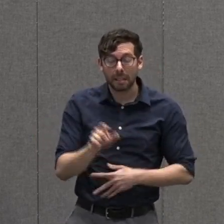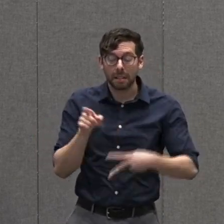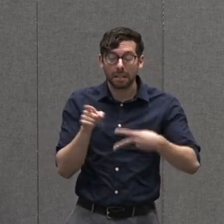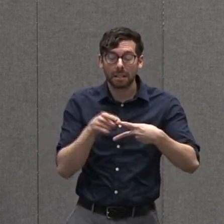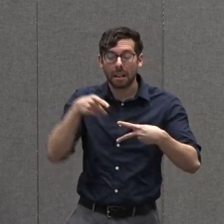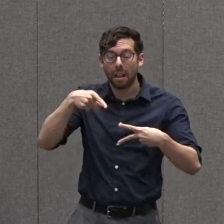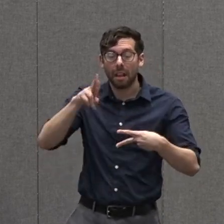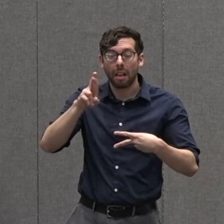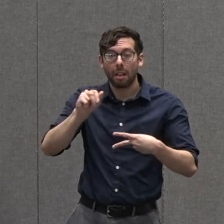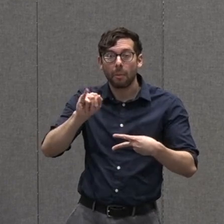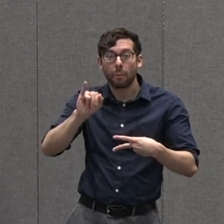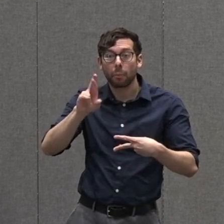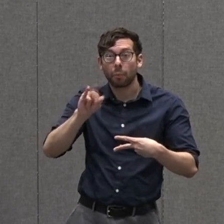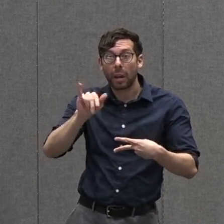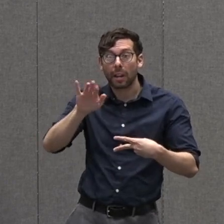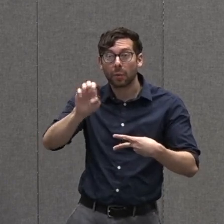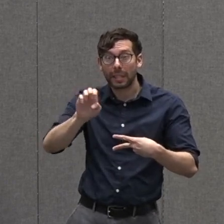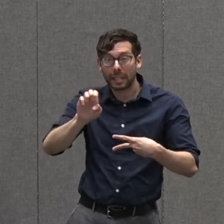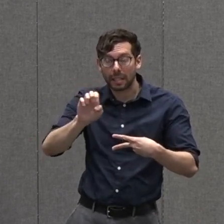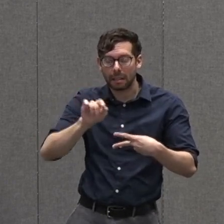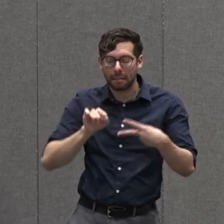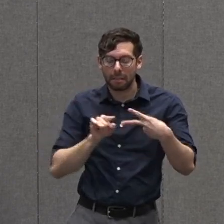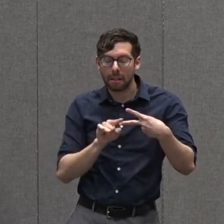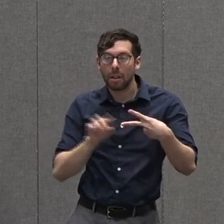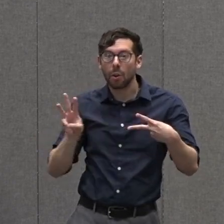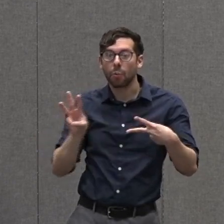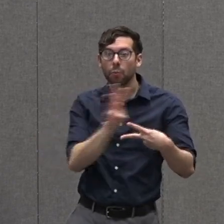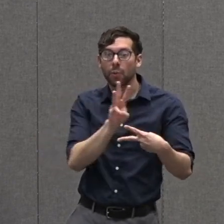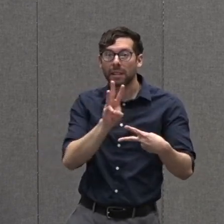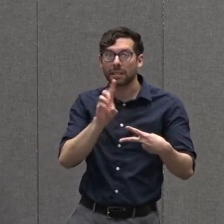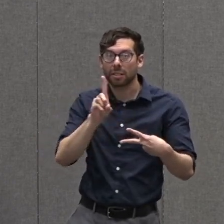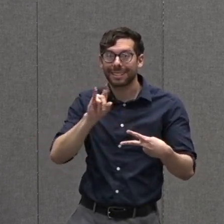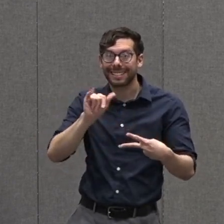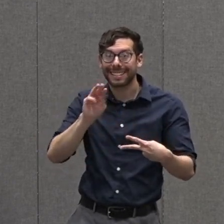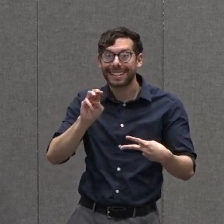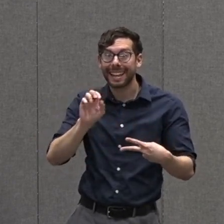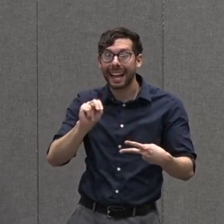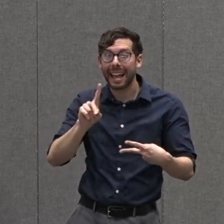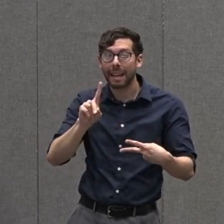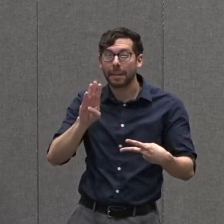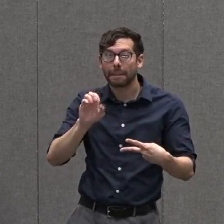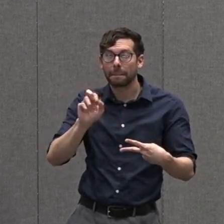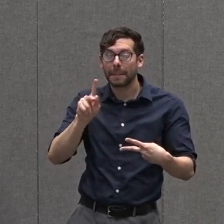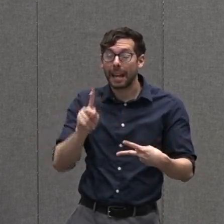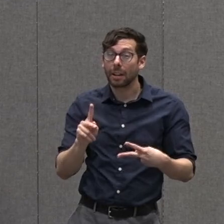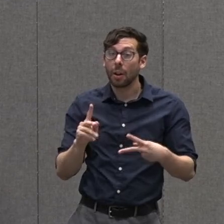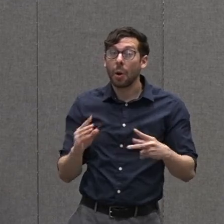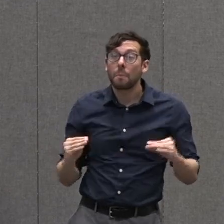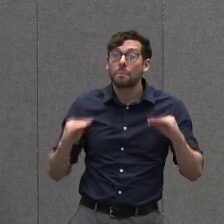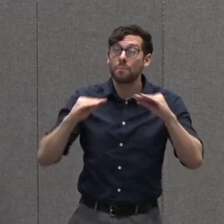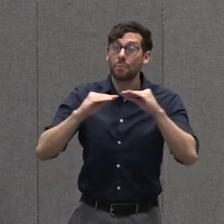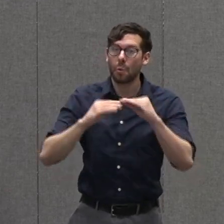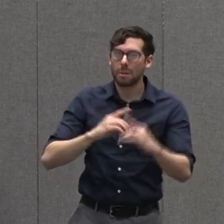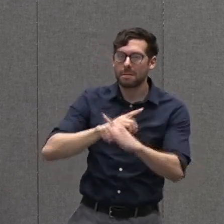are even more defensive. And they're a lot bigger than this guy. A lot bigger. Okay, so let's say goodbye to our little friend here.